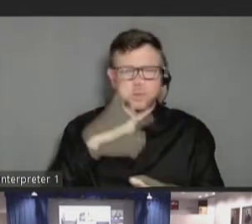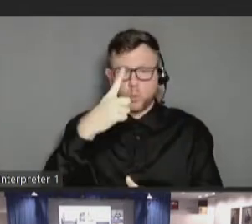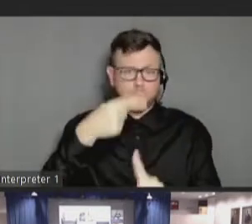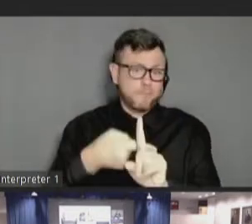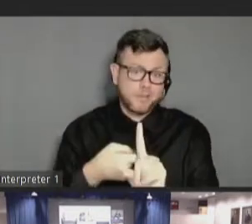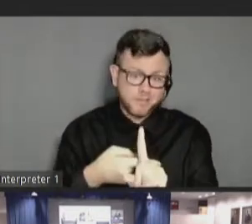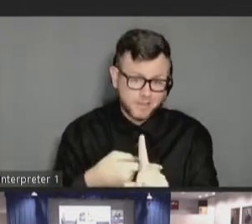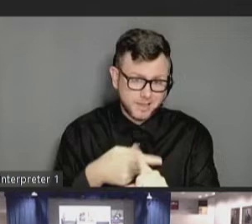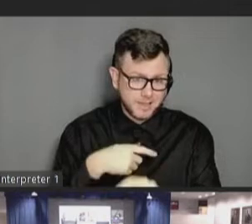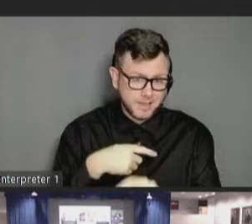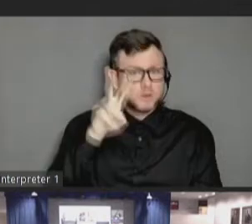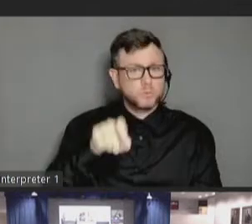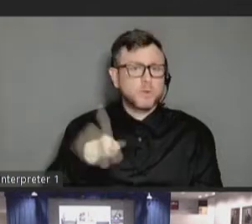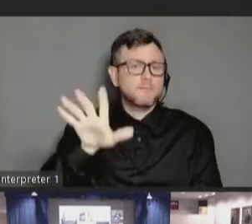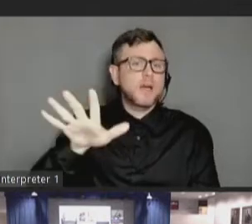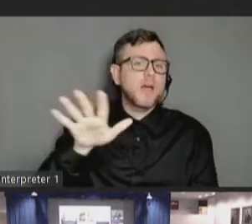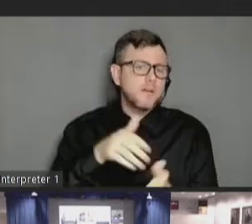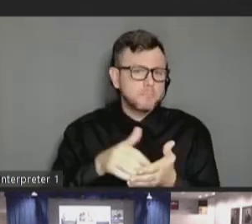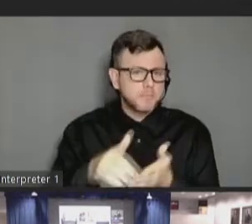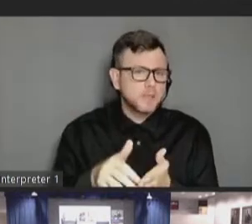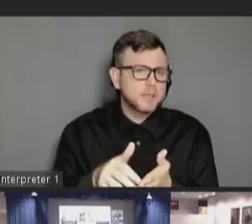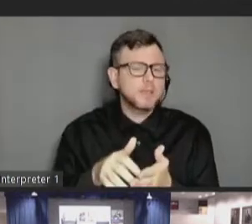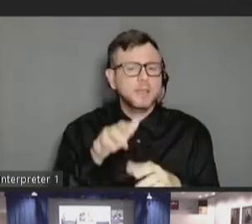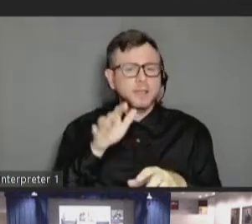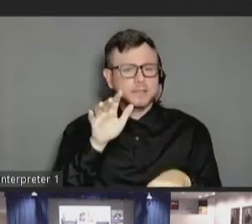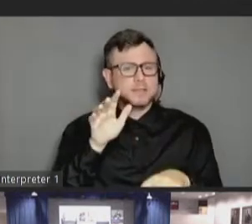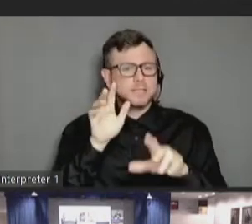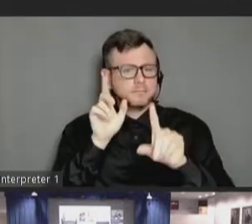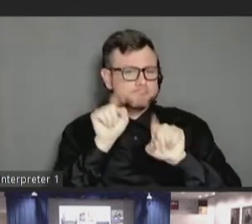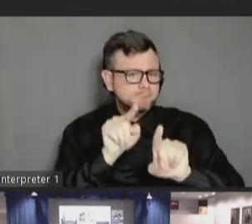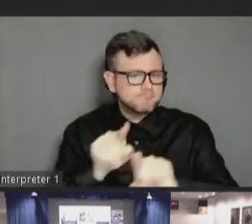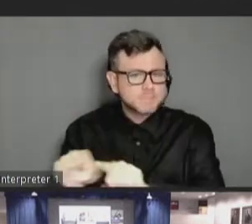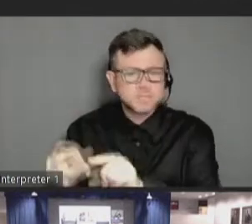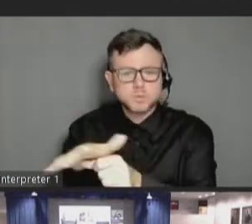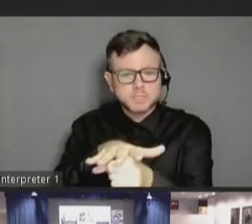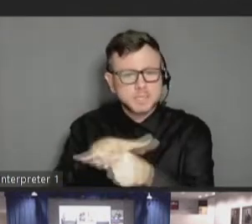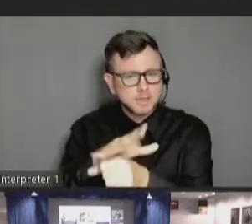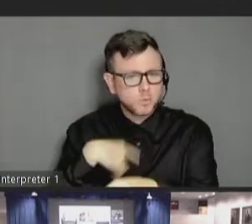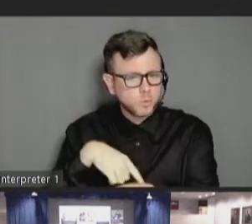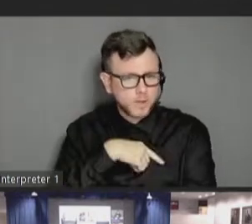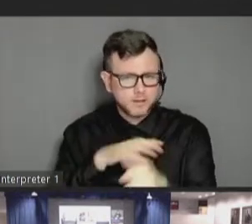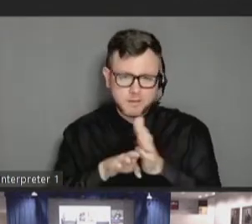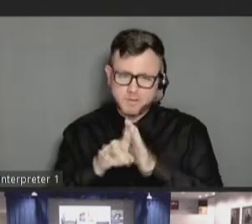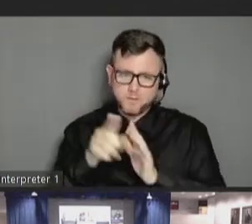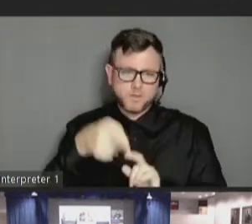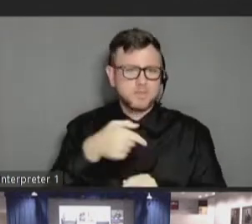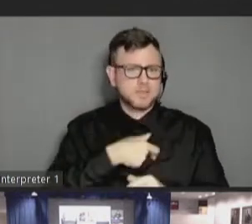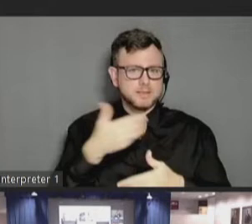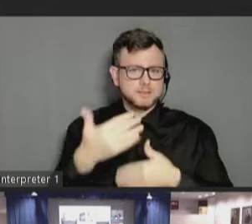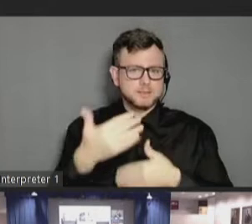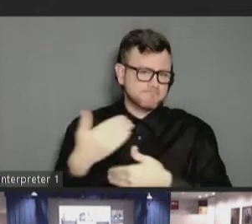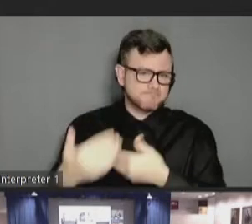2.5 million visits to the site that we developed for this initiative in seven different languages.